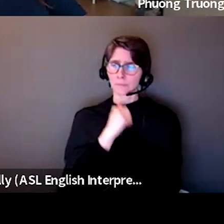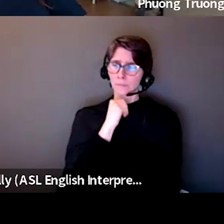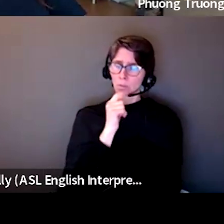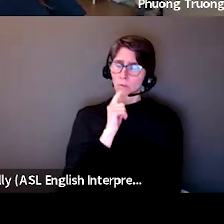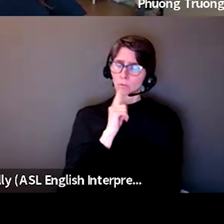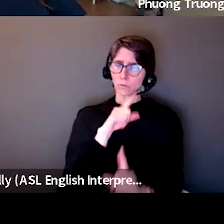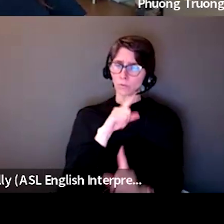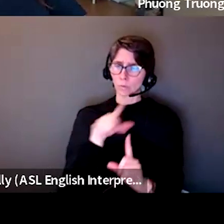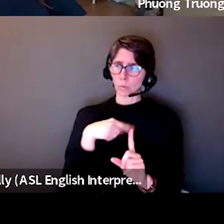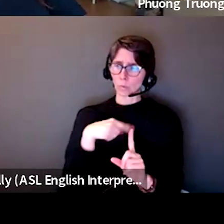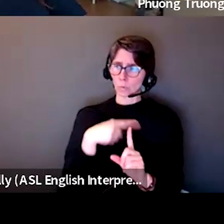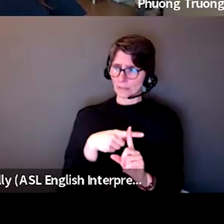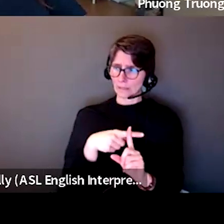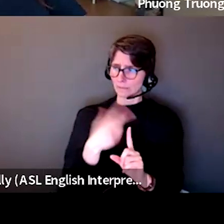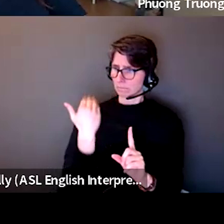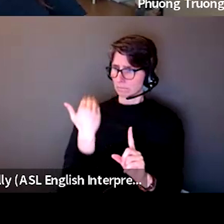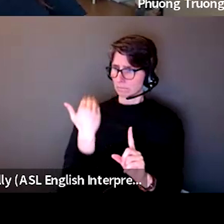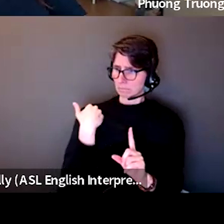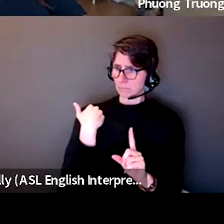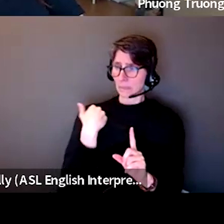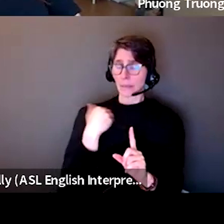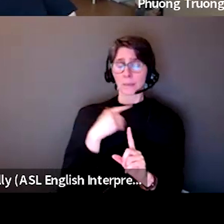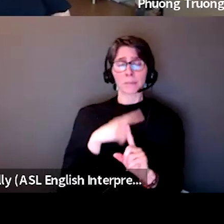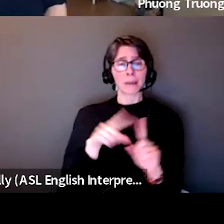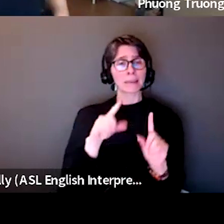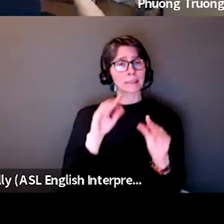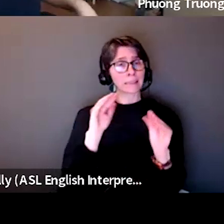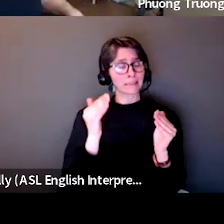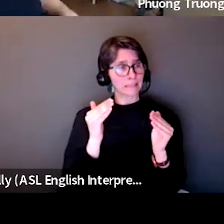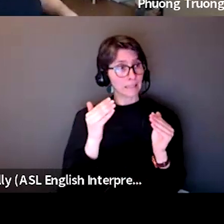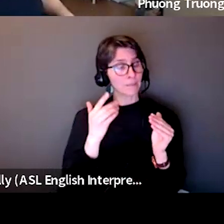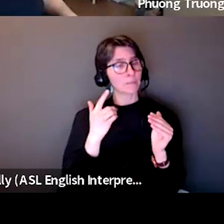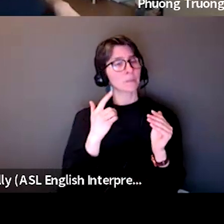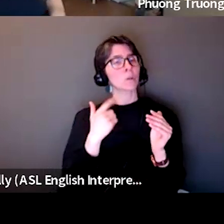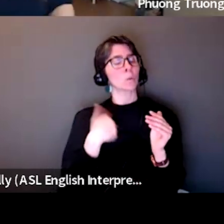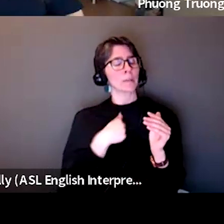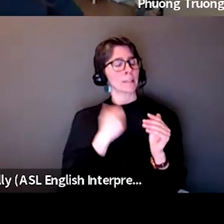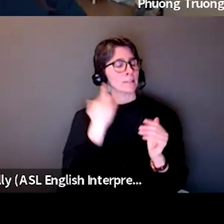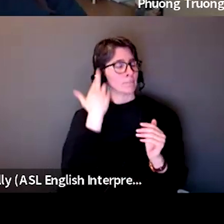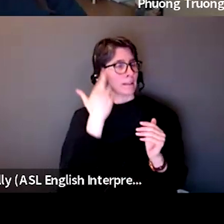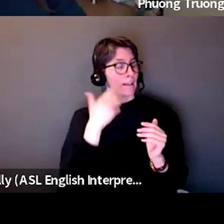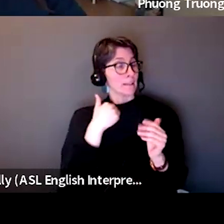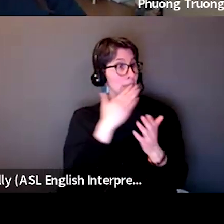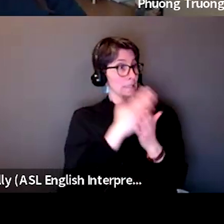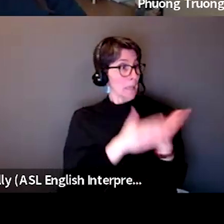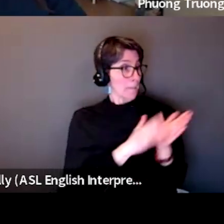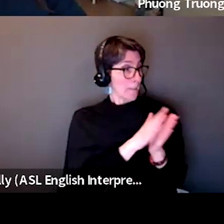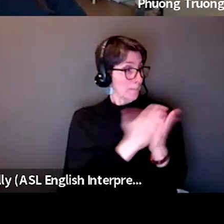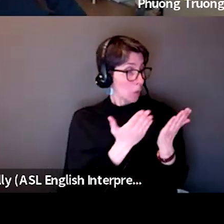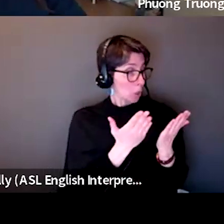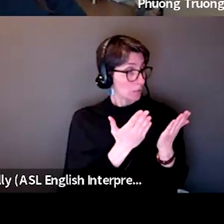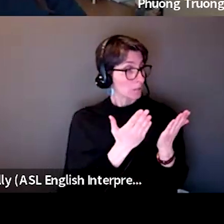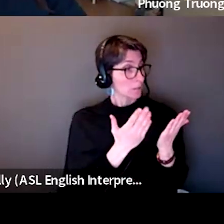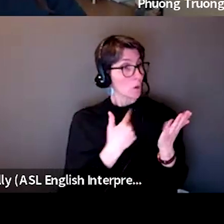started, where it became clear that we could not produce certain books without having